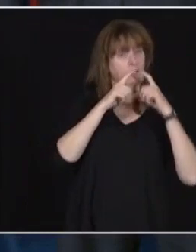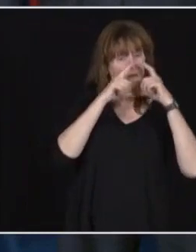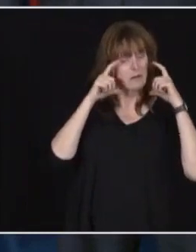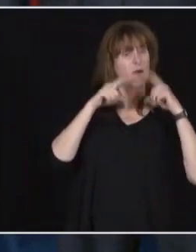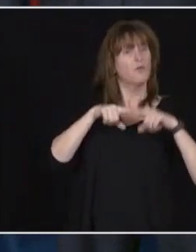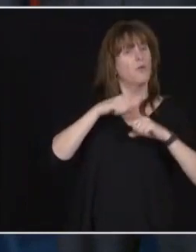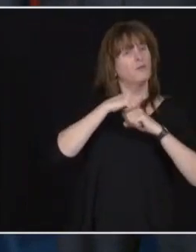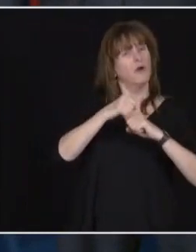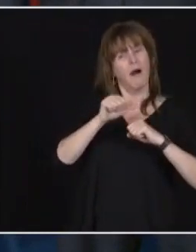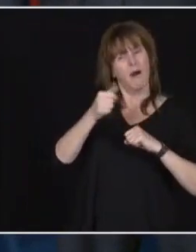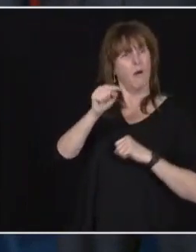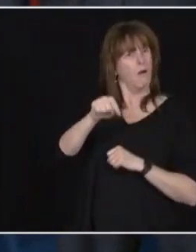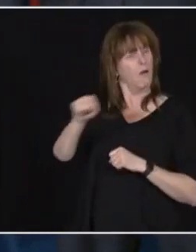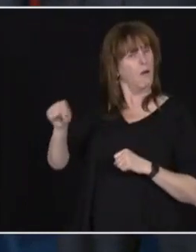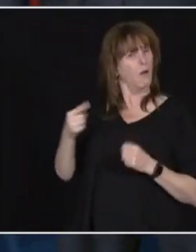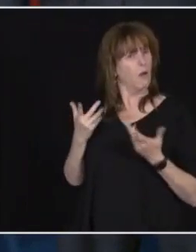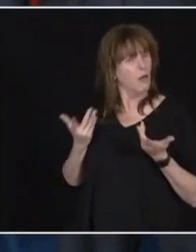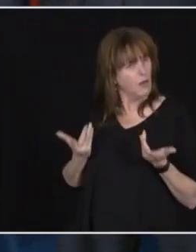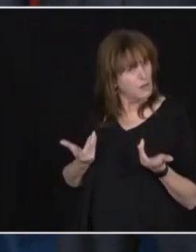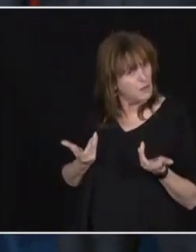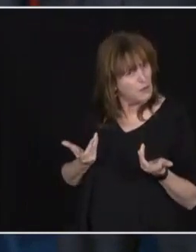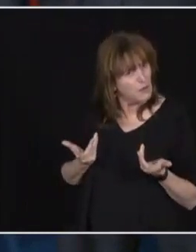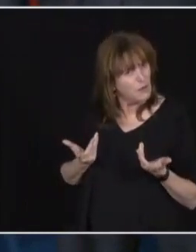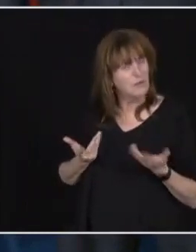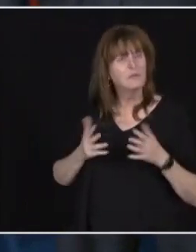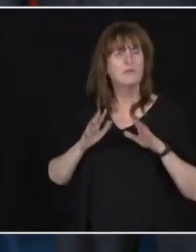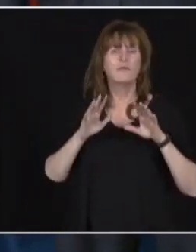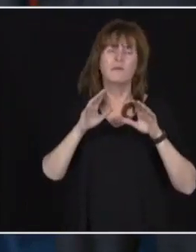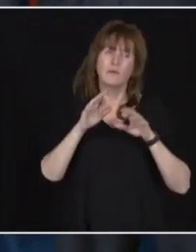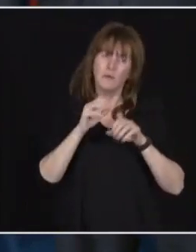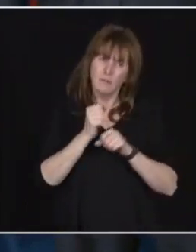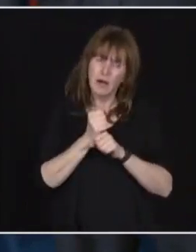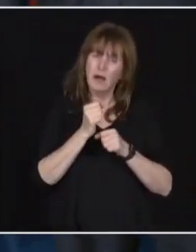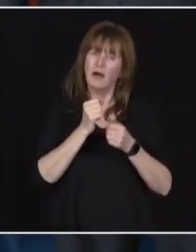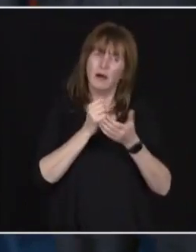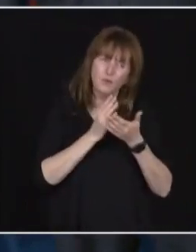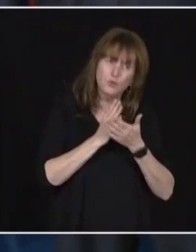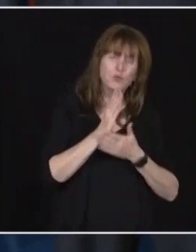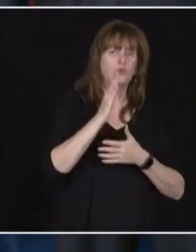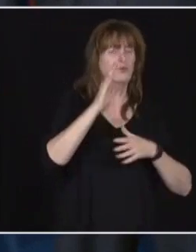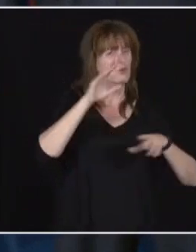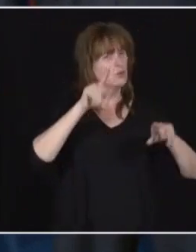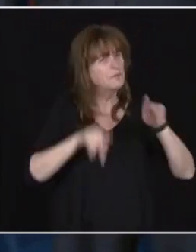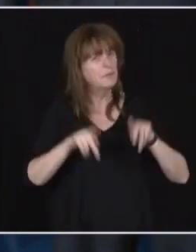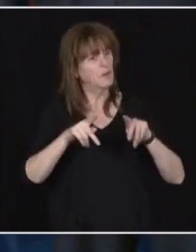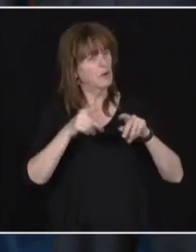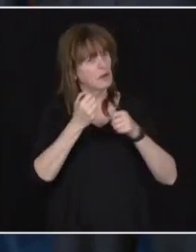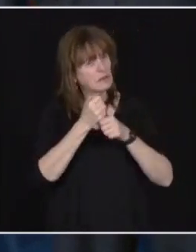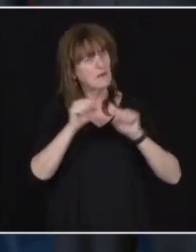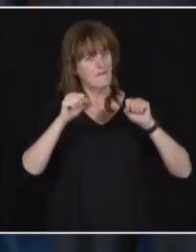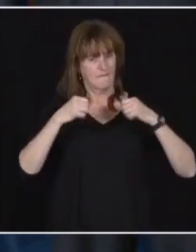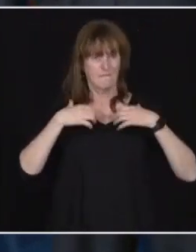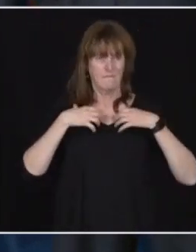protect others from you. We want to be sure that we keep everyone as safe and